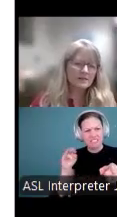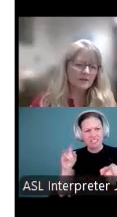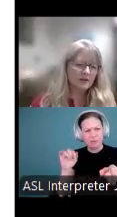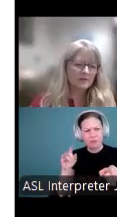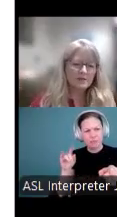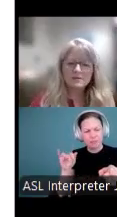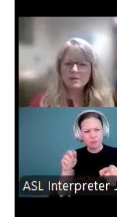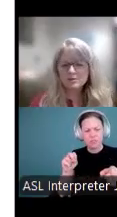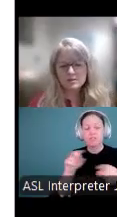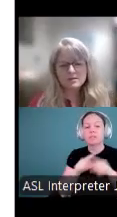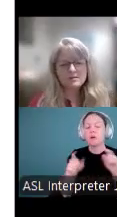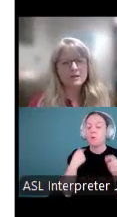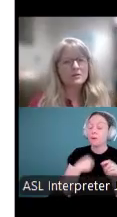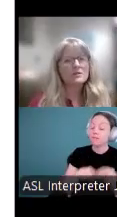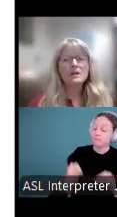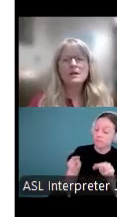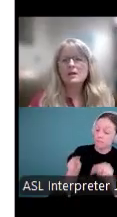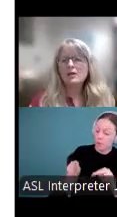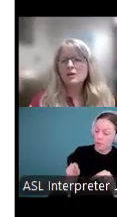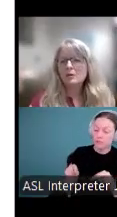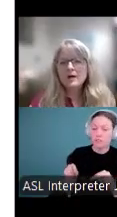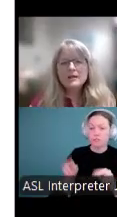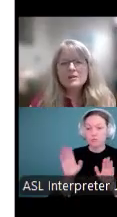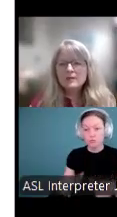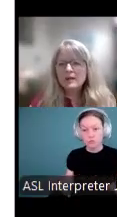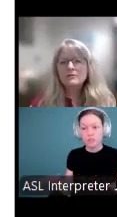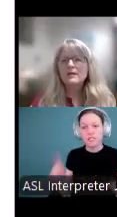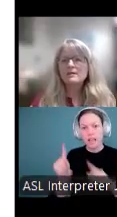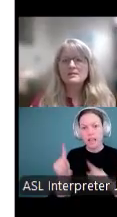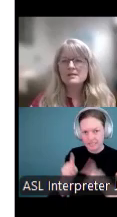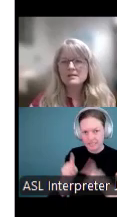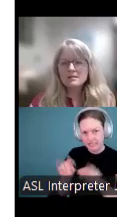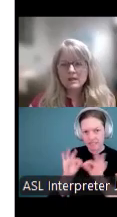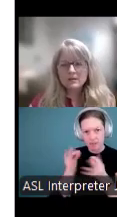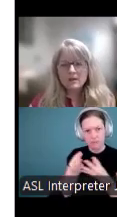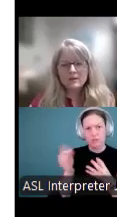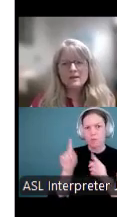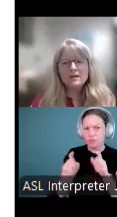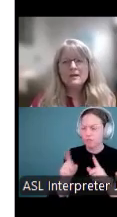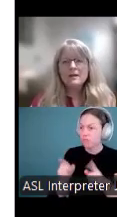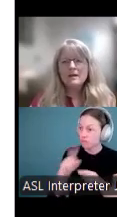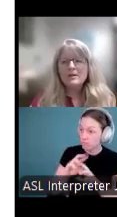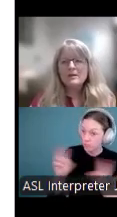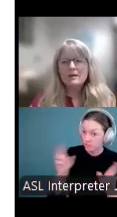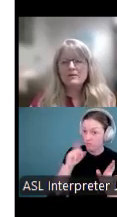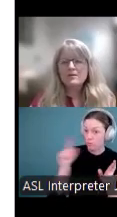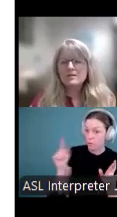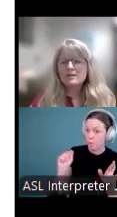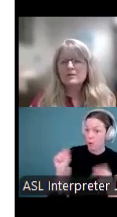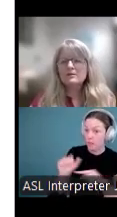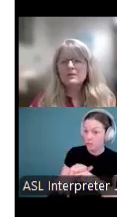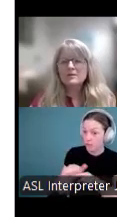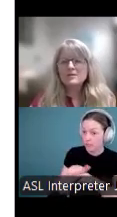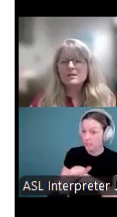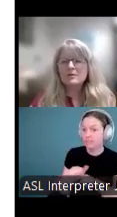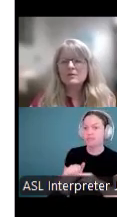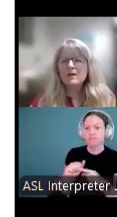asking families questions about, you know, potty training readiness, that's a big one in that first couple of years, that